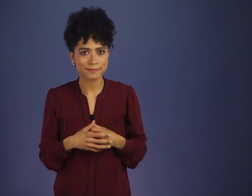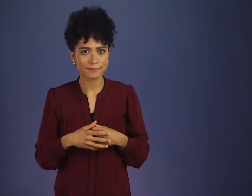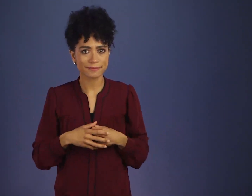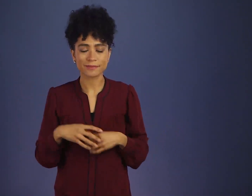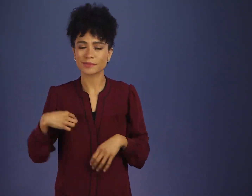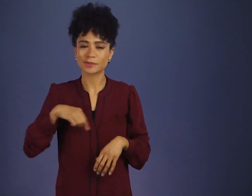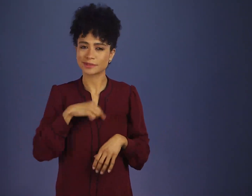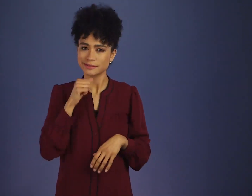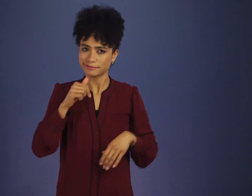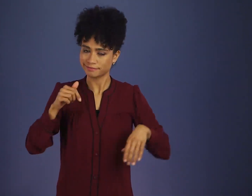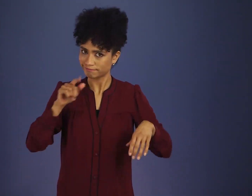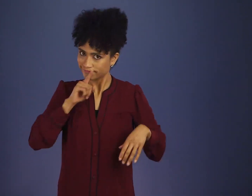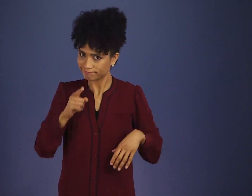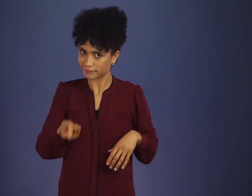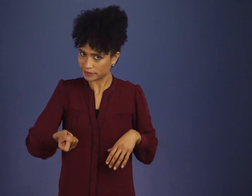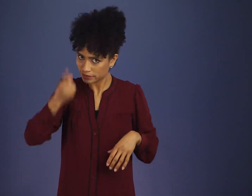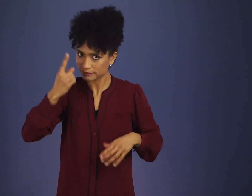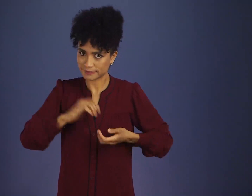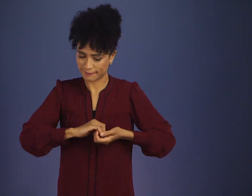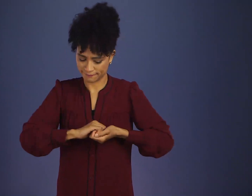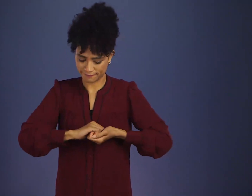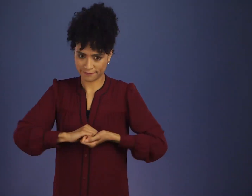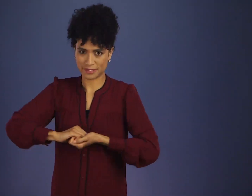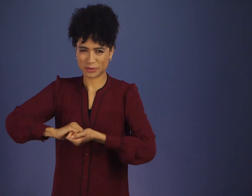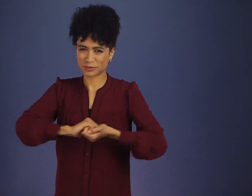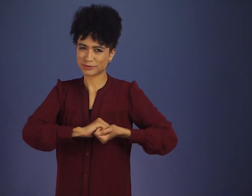Of true brotherhood we had small comprehension.